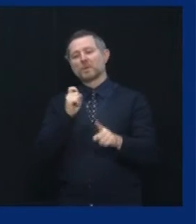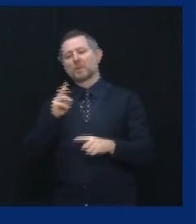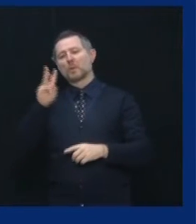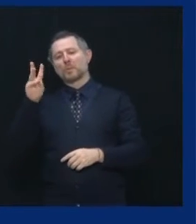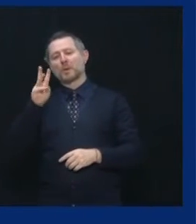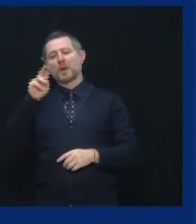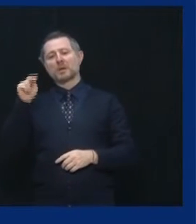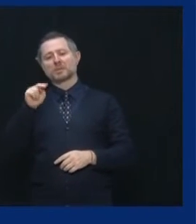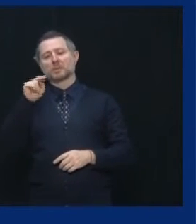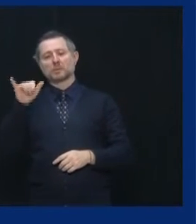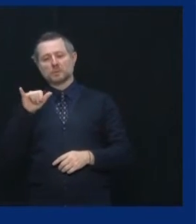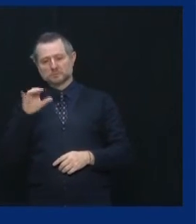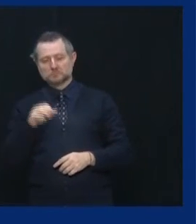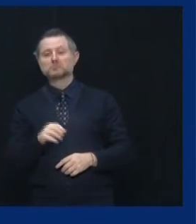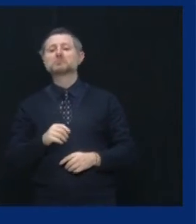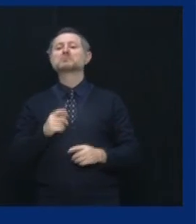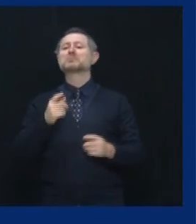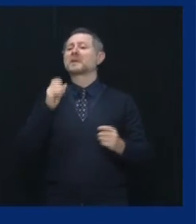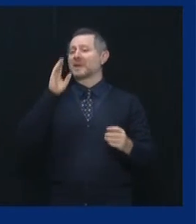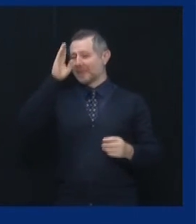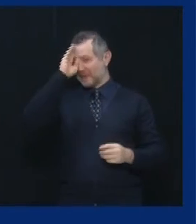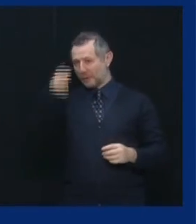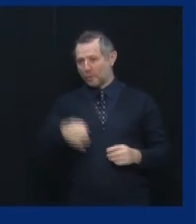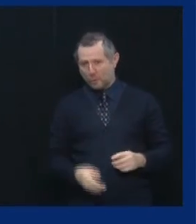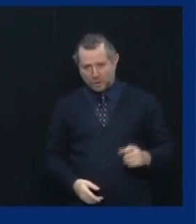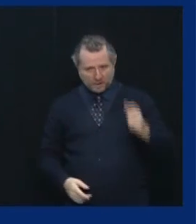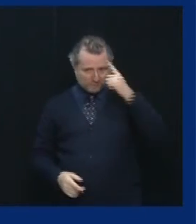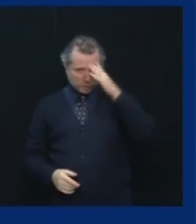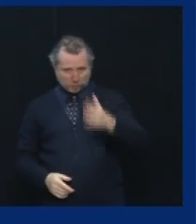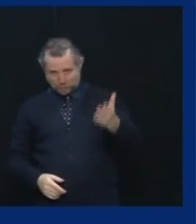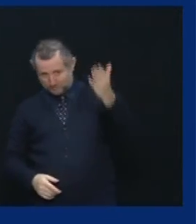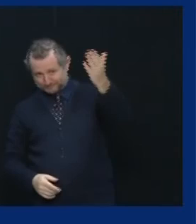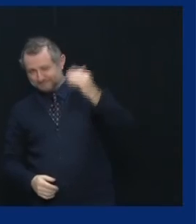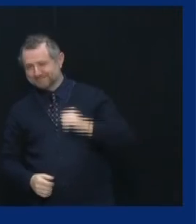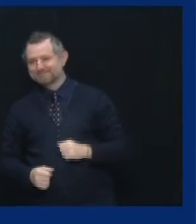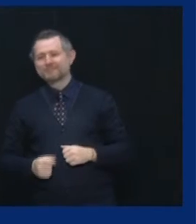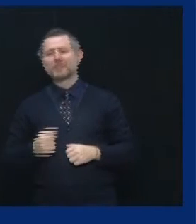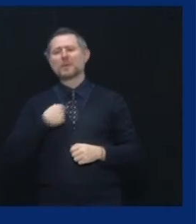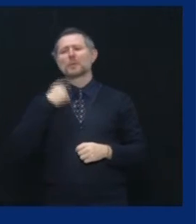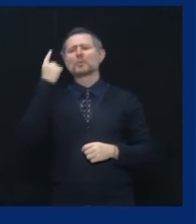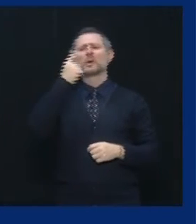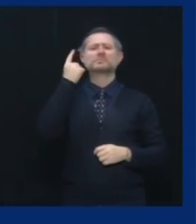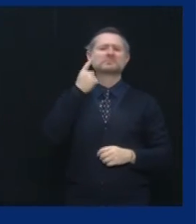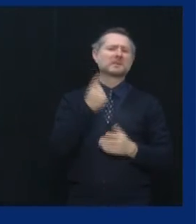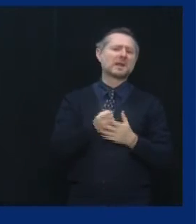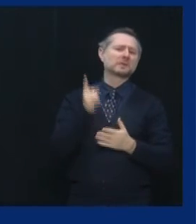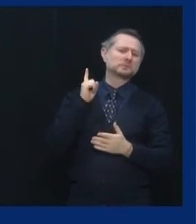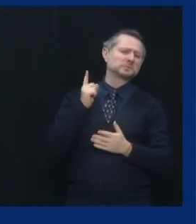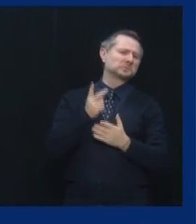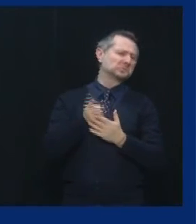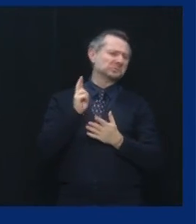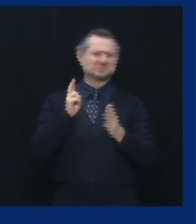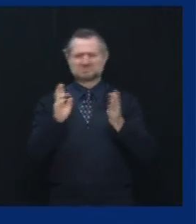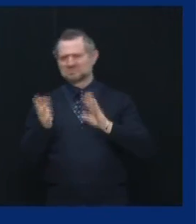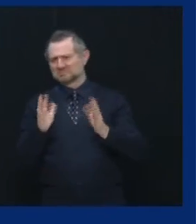YOUR LINE IS NOW OPEN.